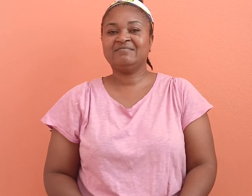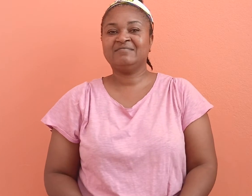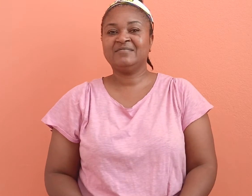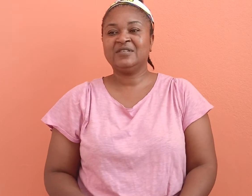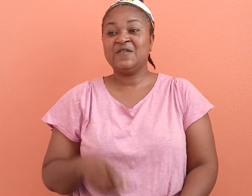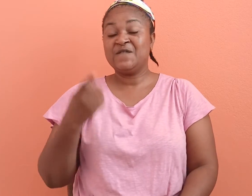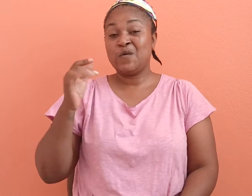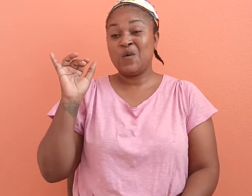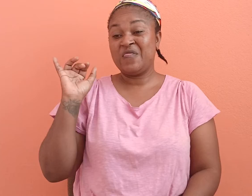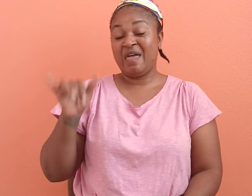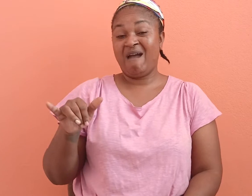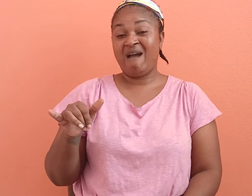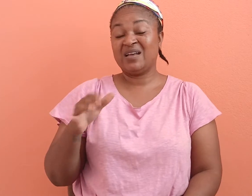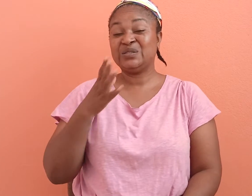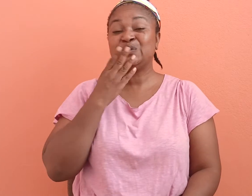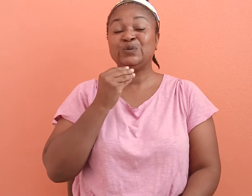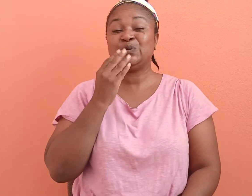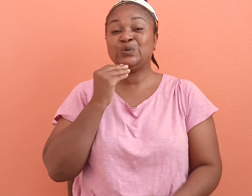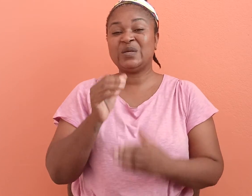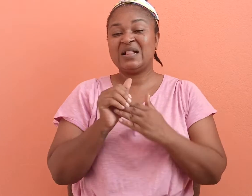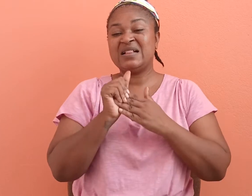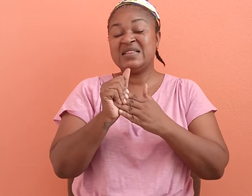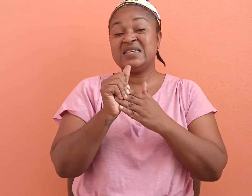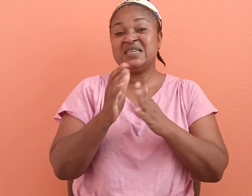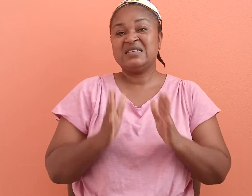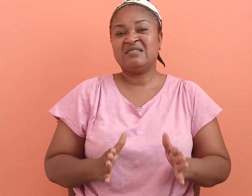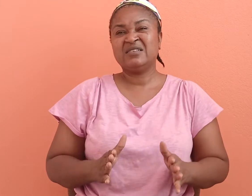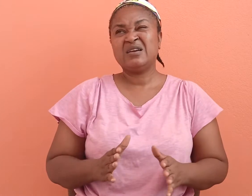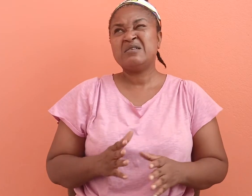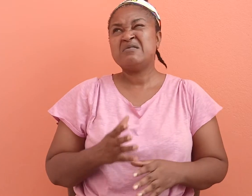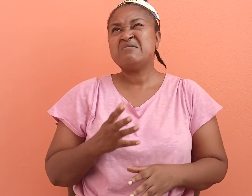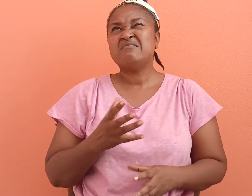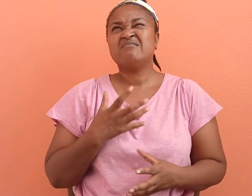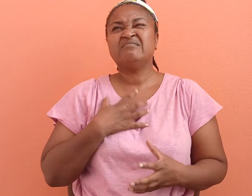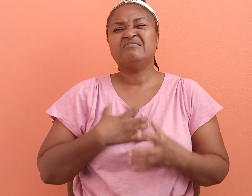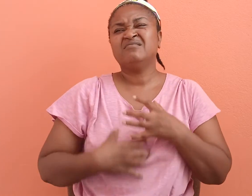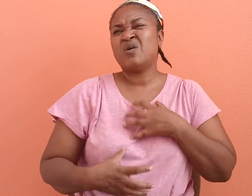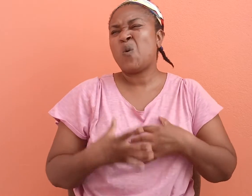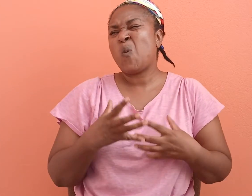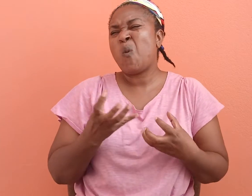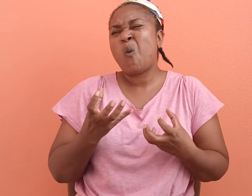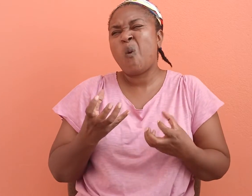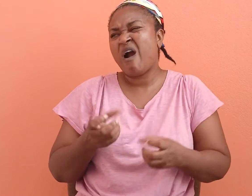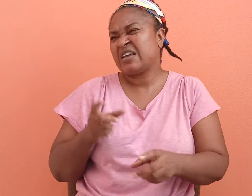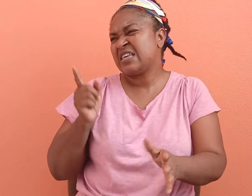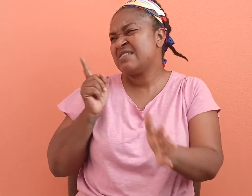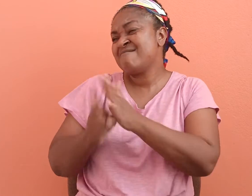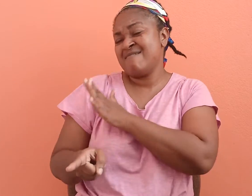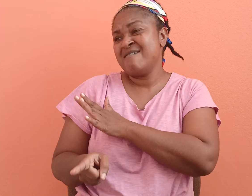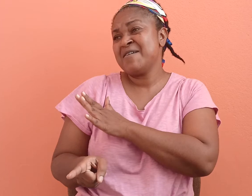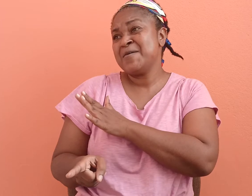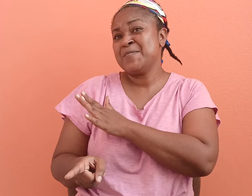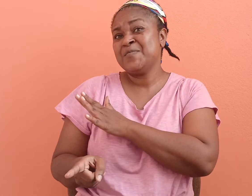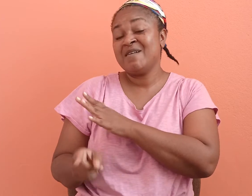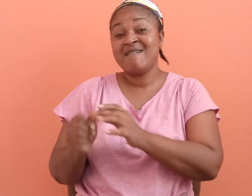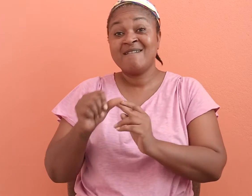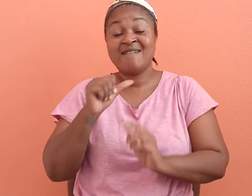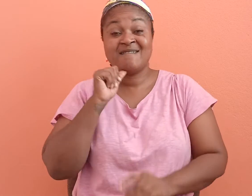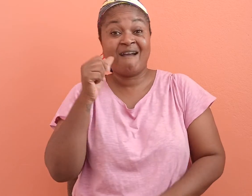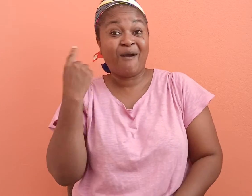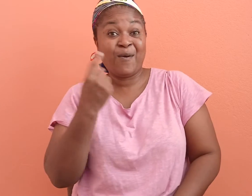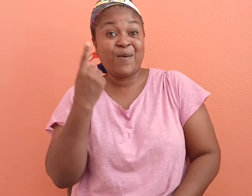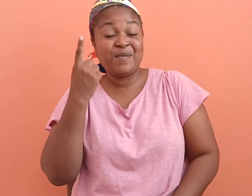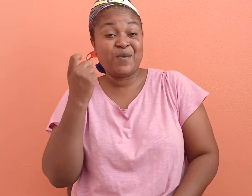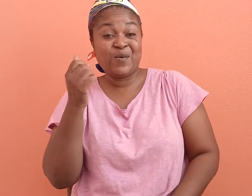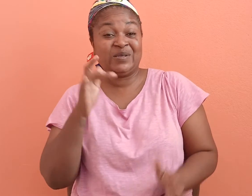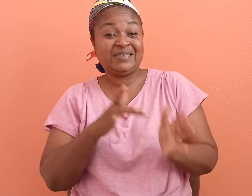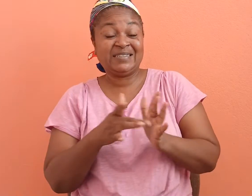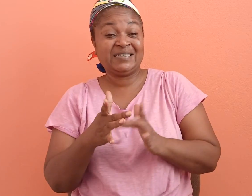reason the Jewish leaders wanted even more to kill him—not only because he was doing away with the